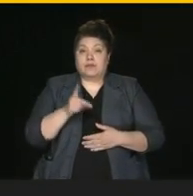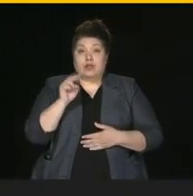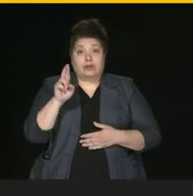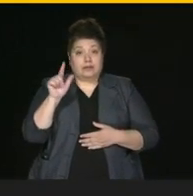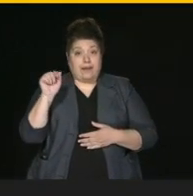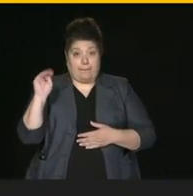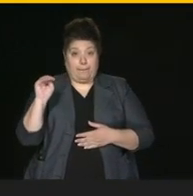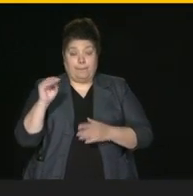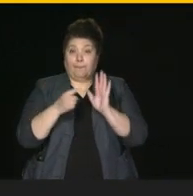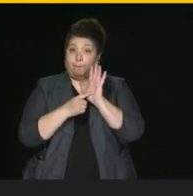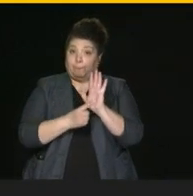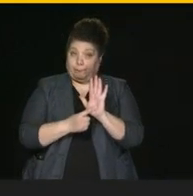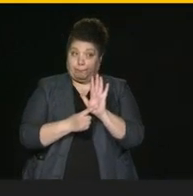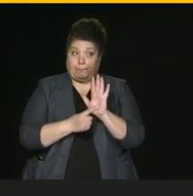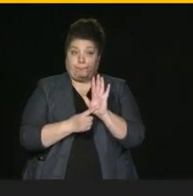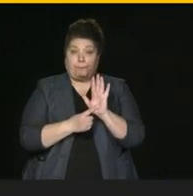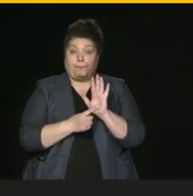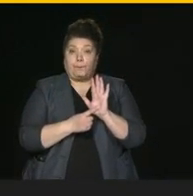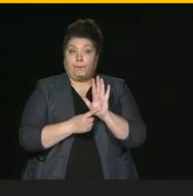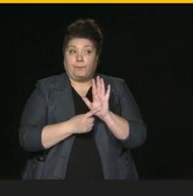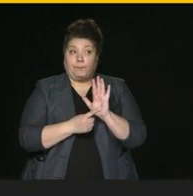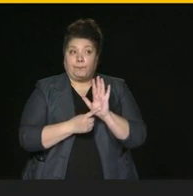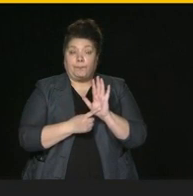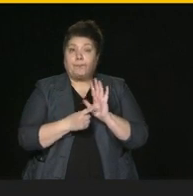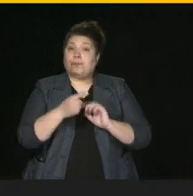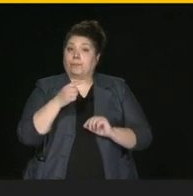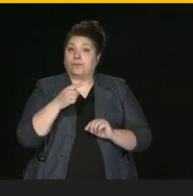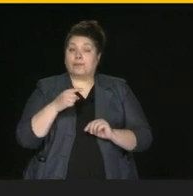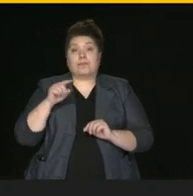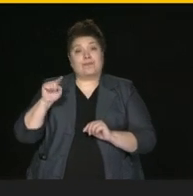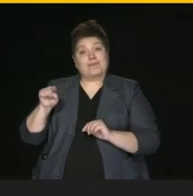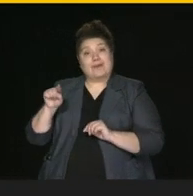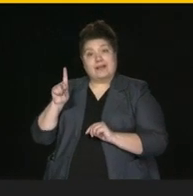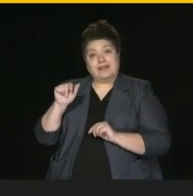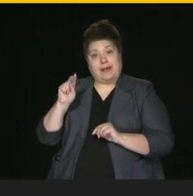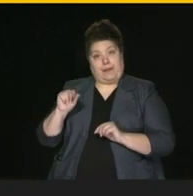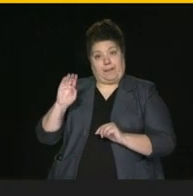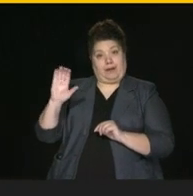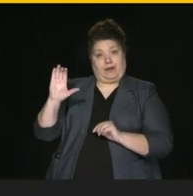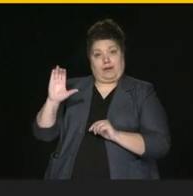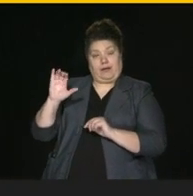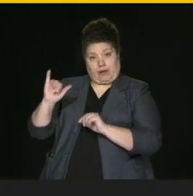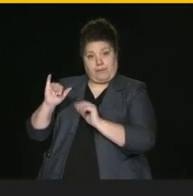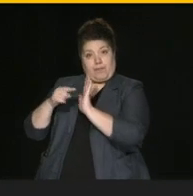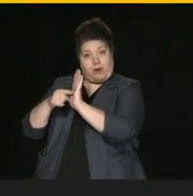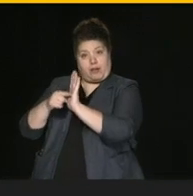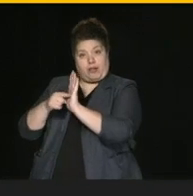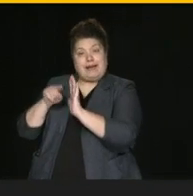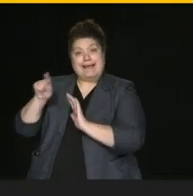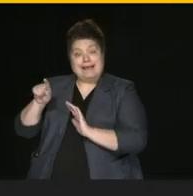SLIDE 12. SO THIS SHOWS THE KIND OF METHOD